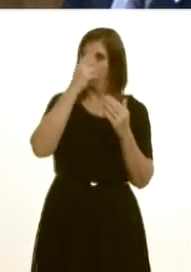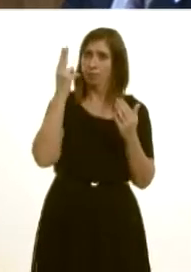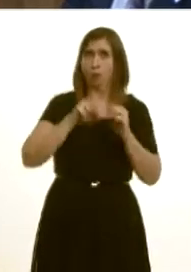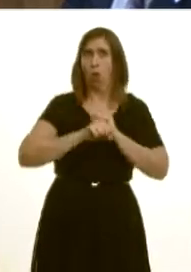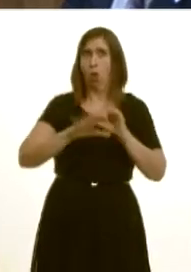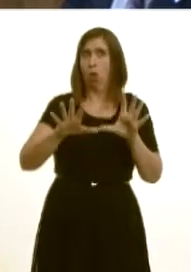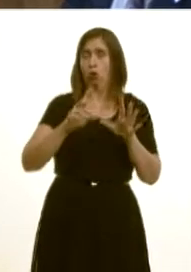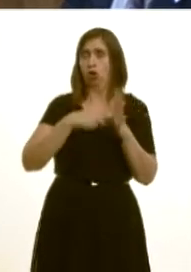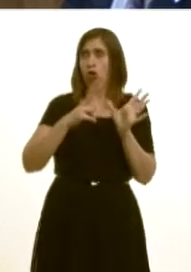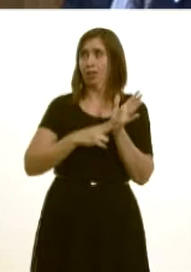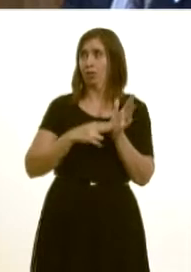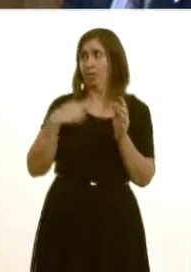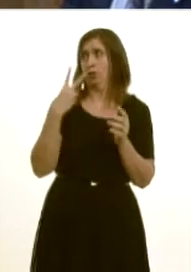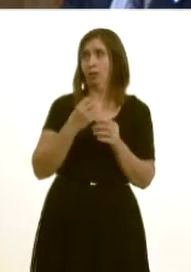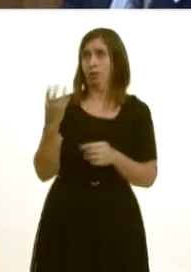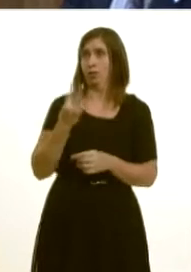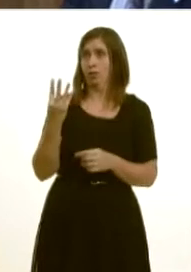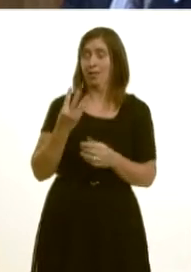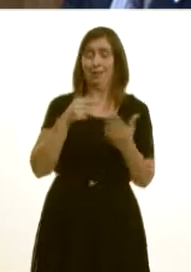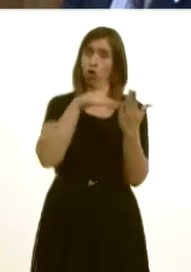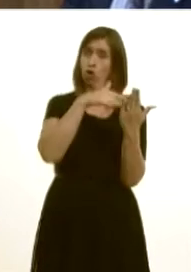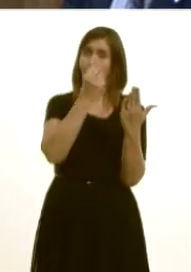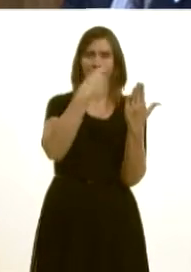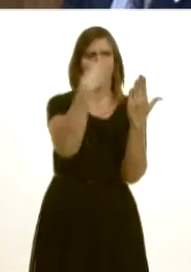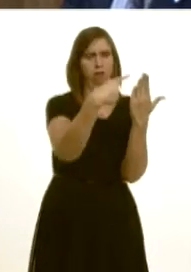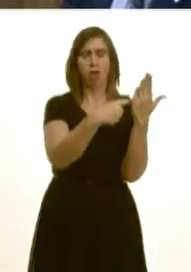It sets out the pathway to be followed when an adult with a learning disability accesses